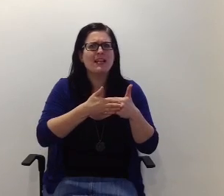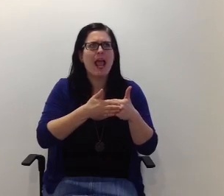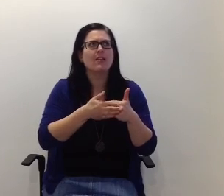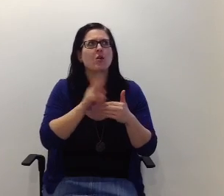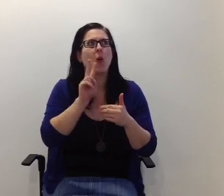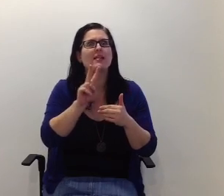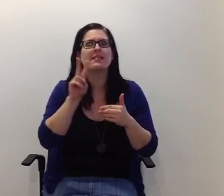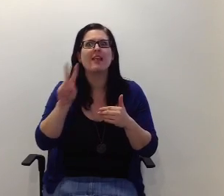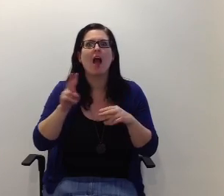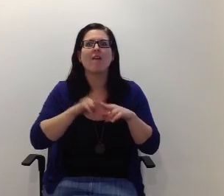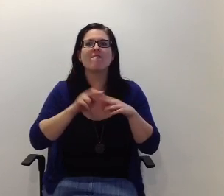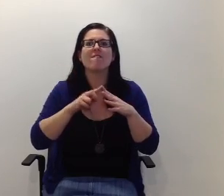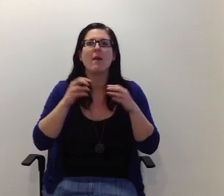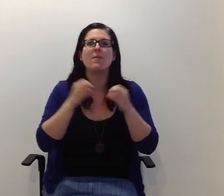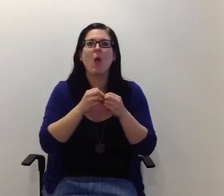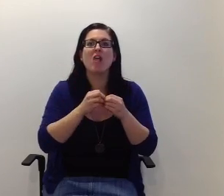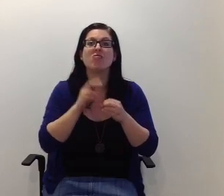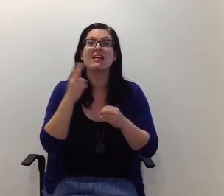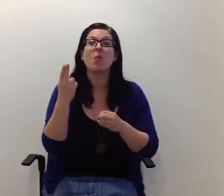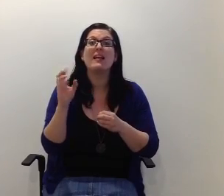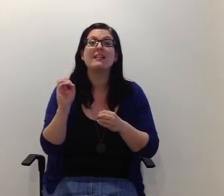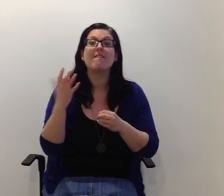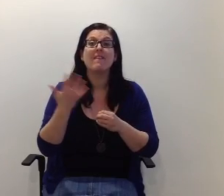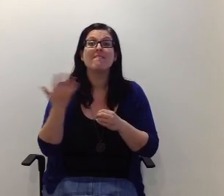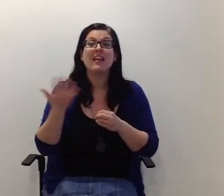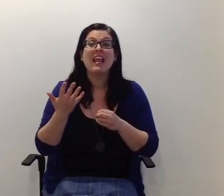The closing date for the competition is 22 February 2015.